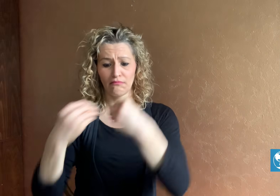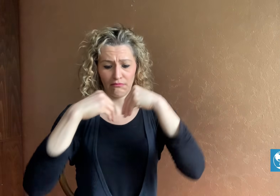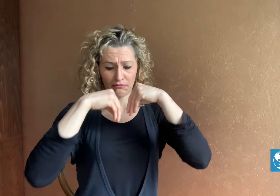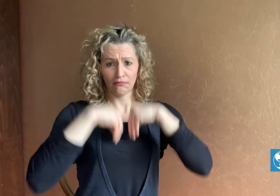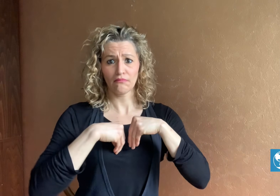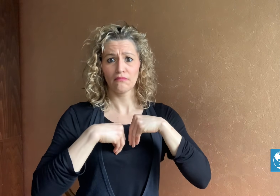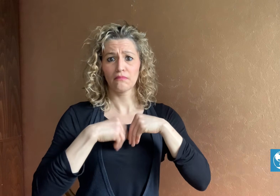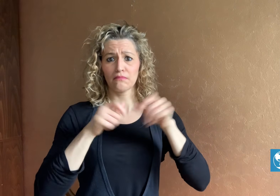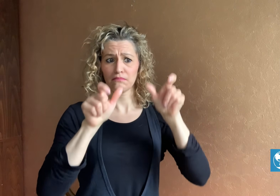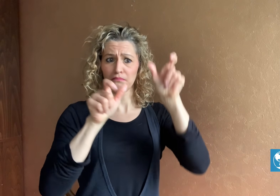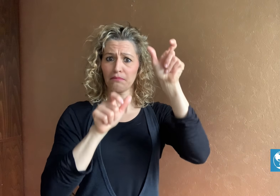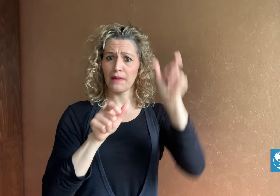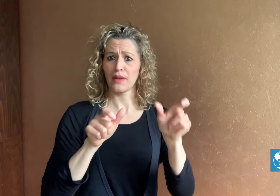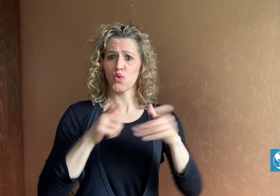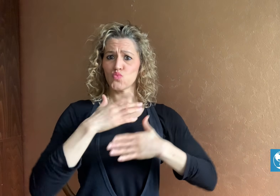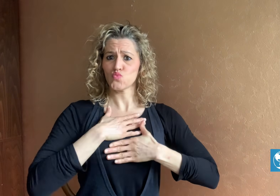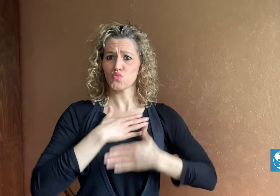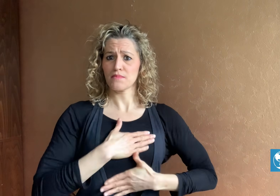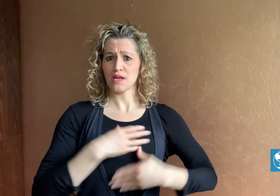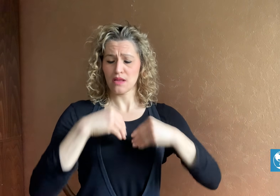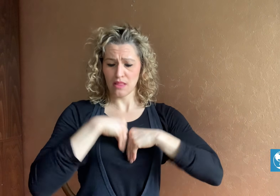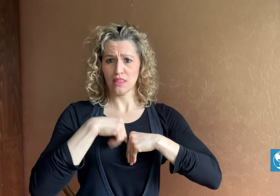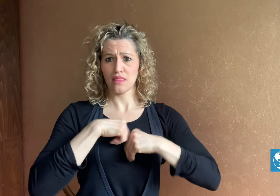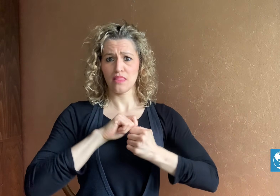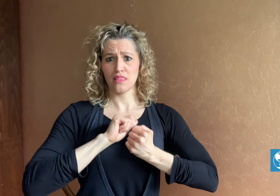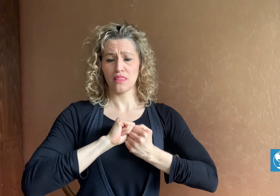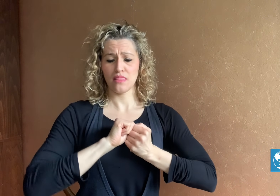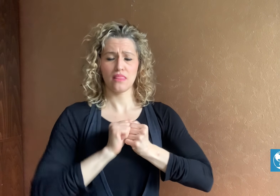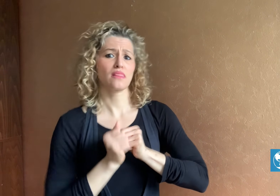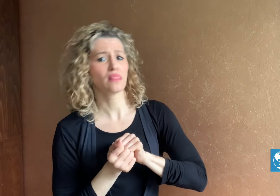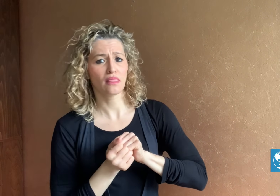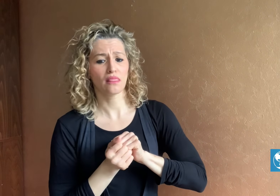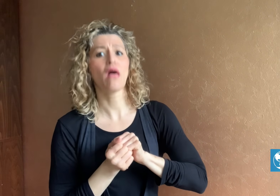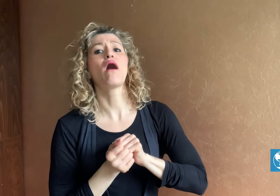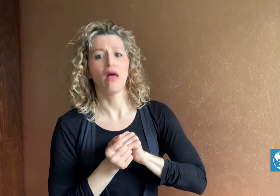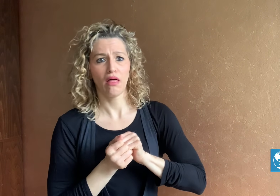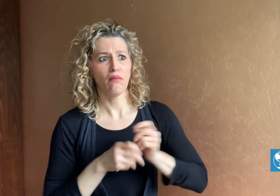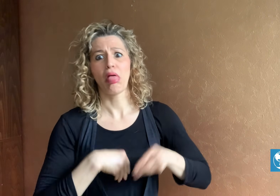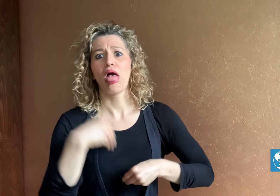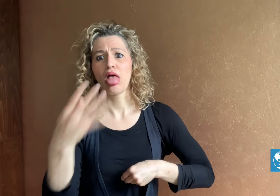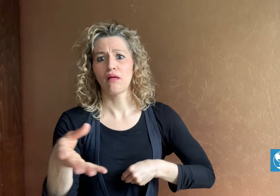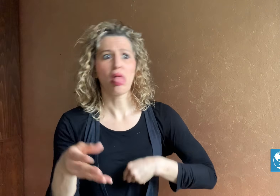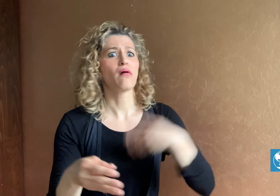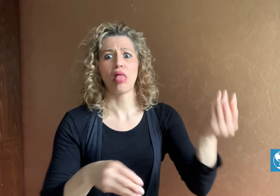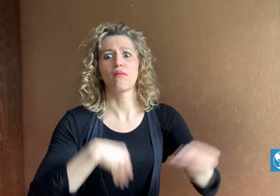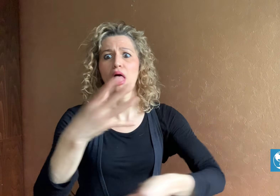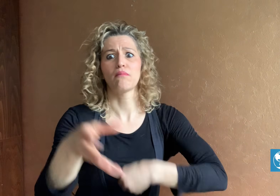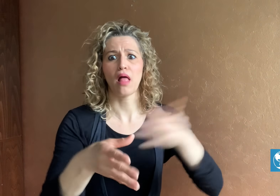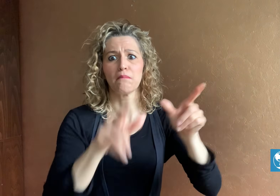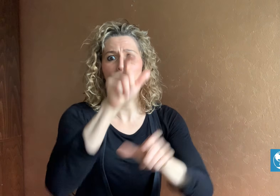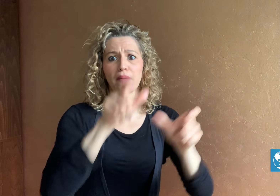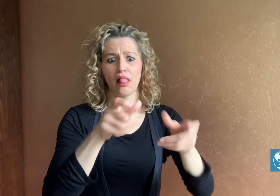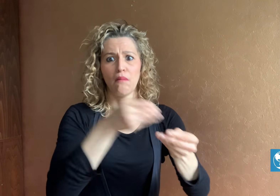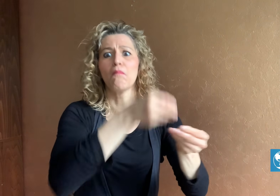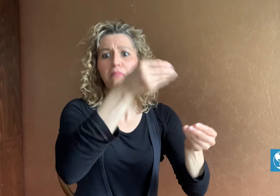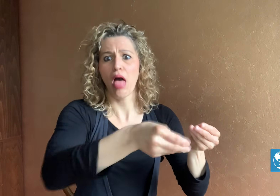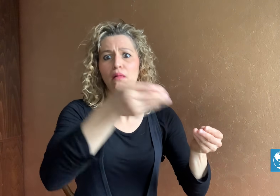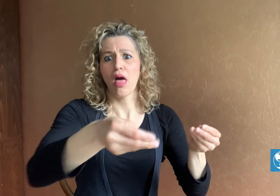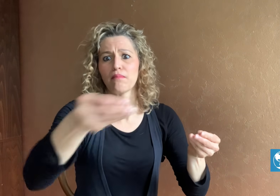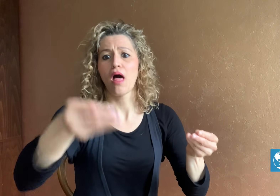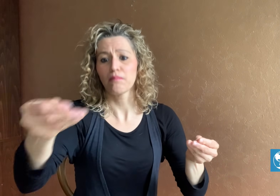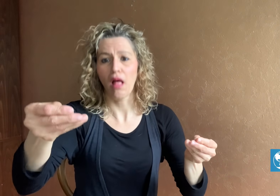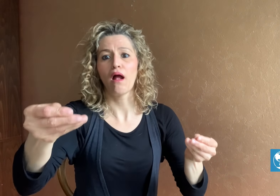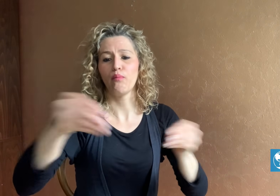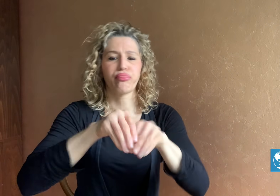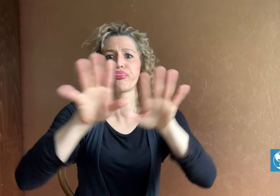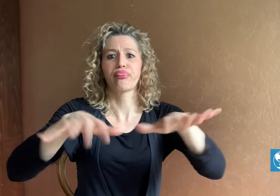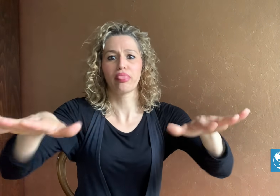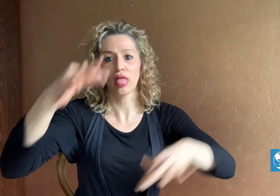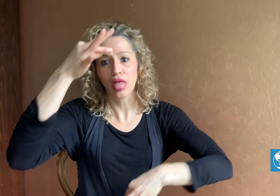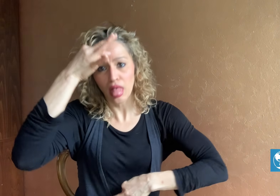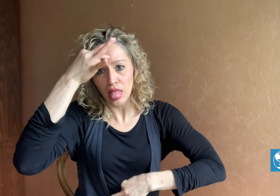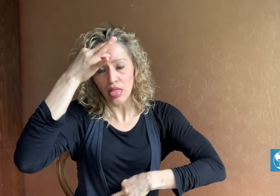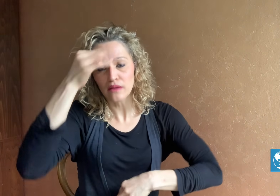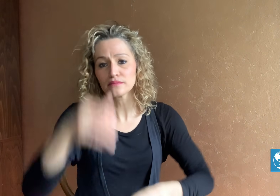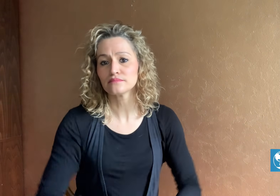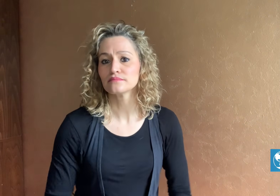in humans to be able to transmit between people and cause disease.